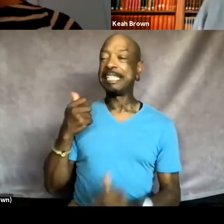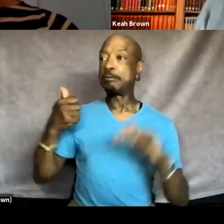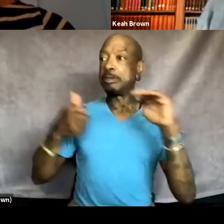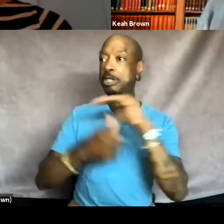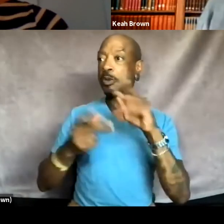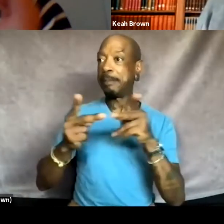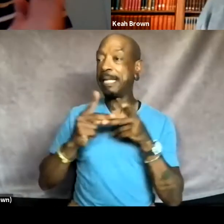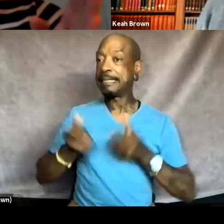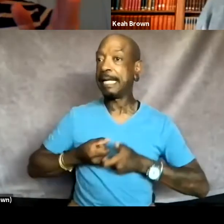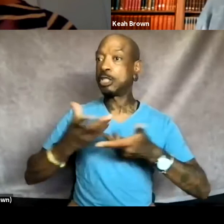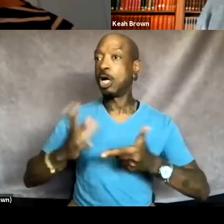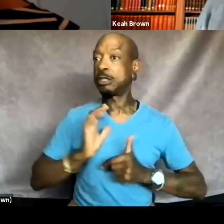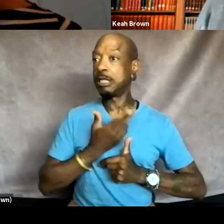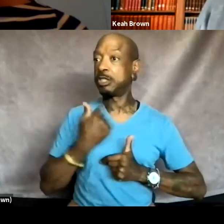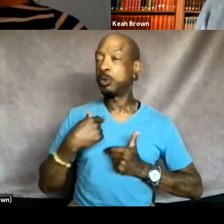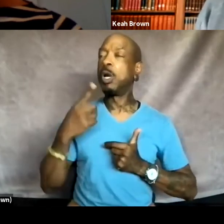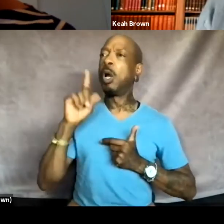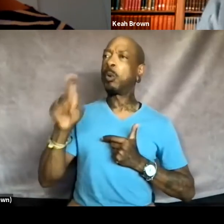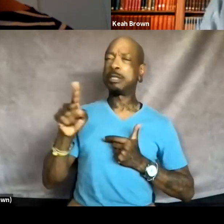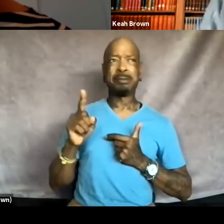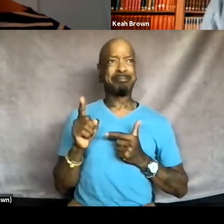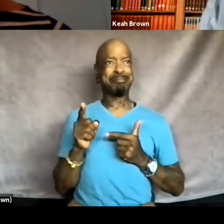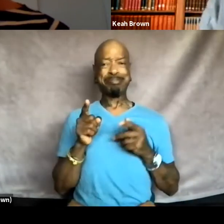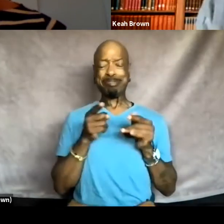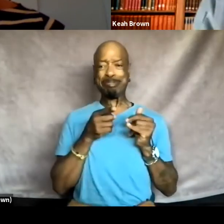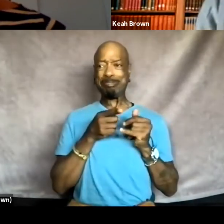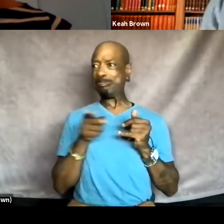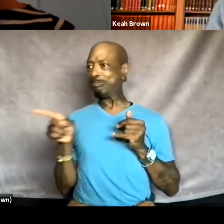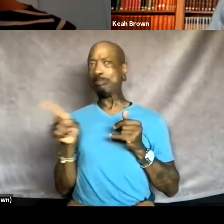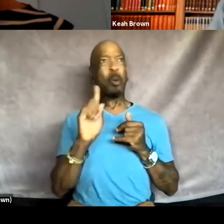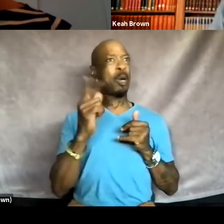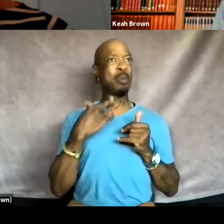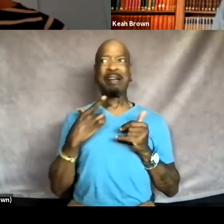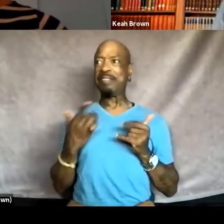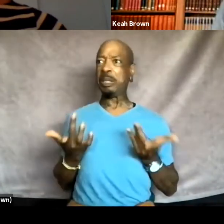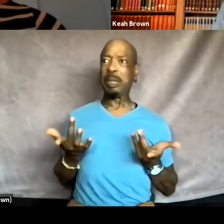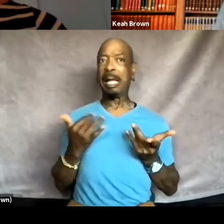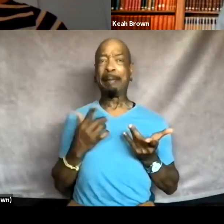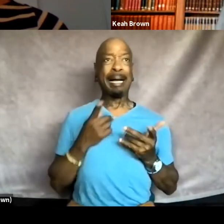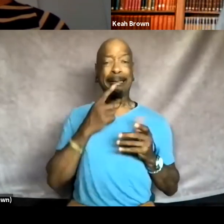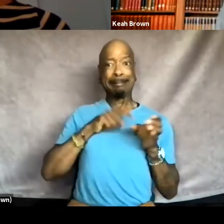all the question, where do we fit on this line so.